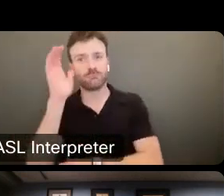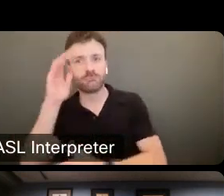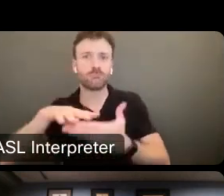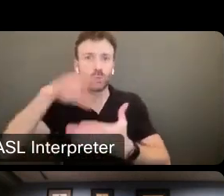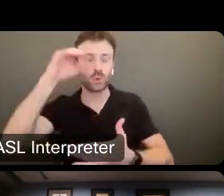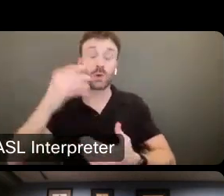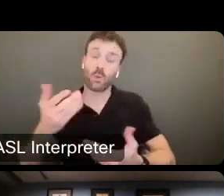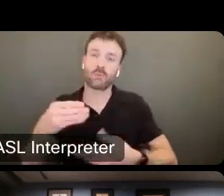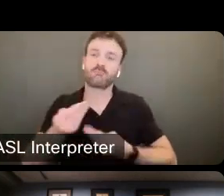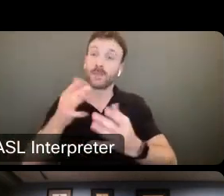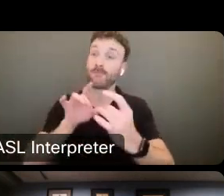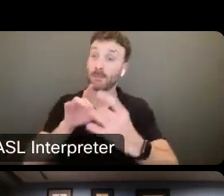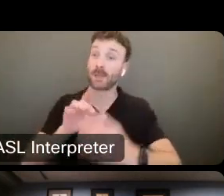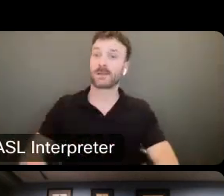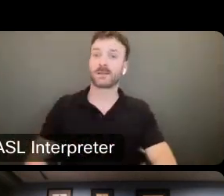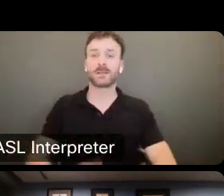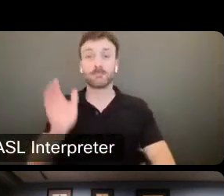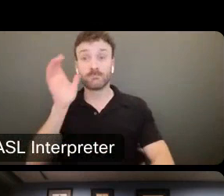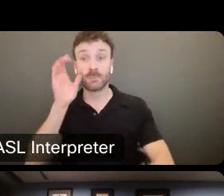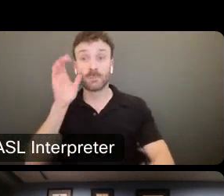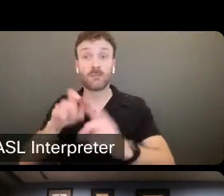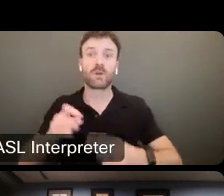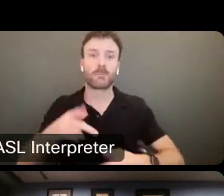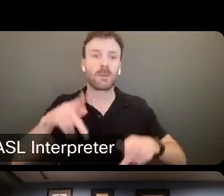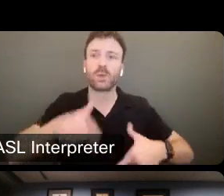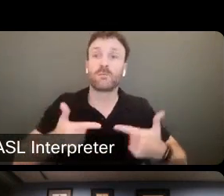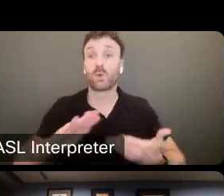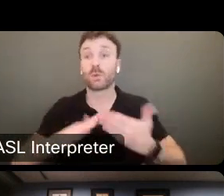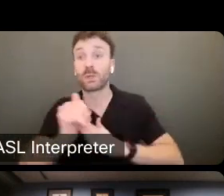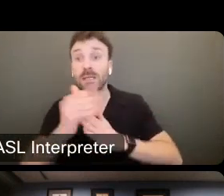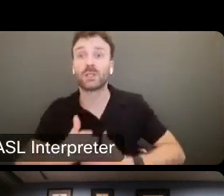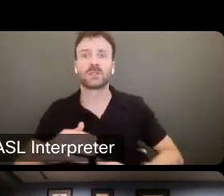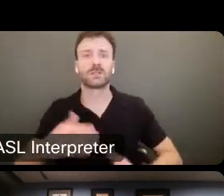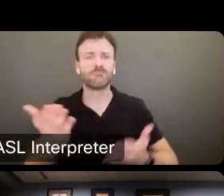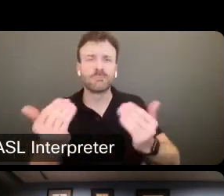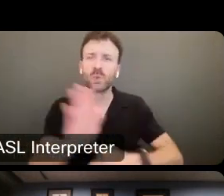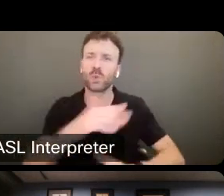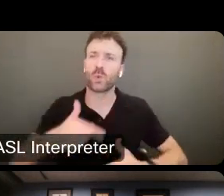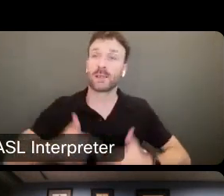Hearing from residents and community leaders and in particular your lived experiences is a vital step in this process.